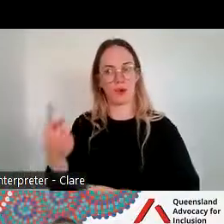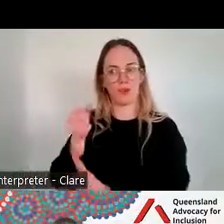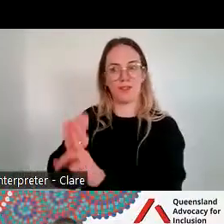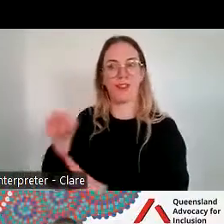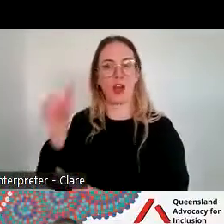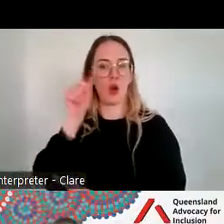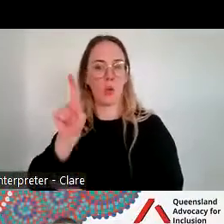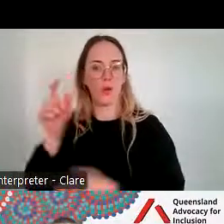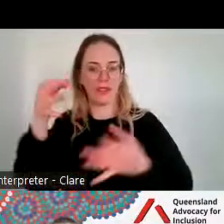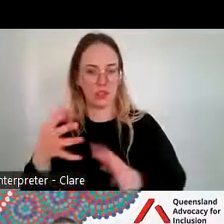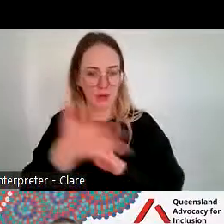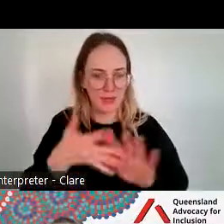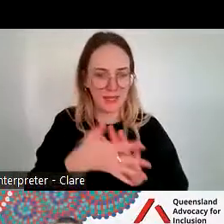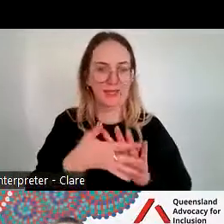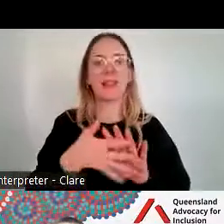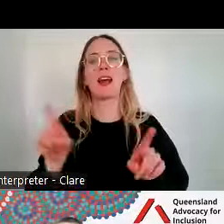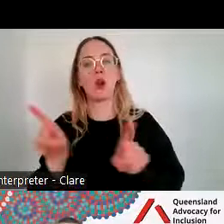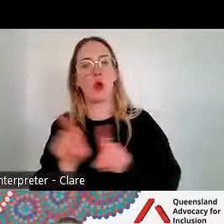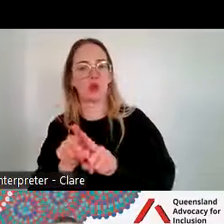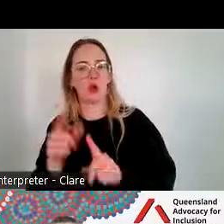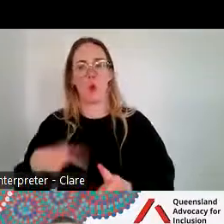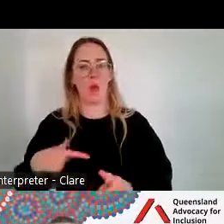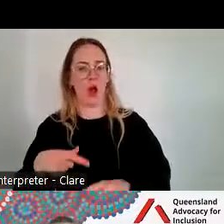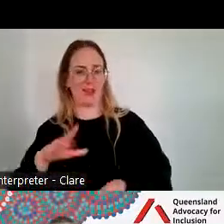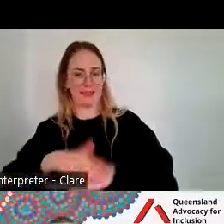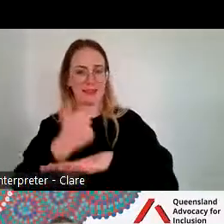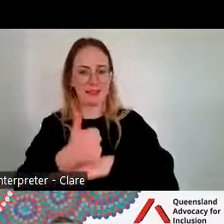voluntarily as well as being able to communicate the decision in some way.